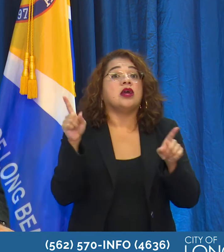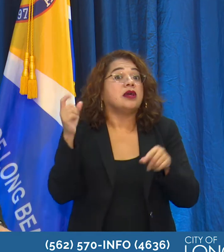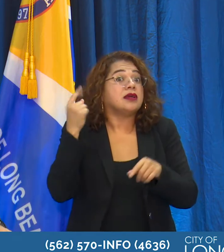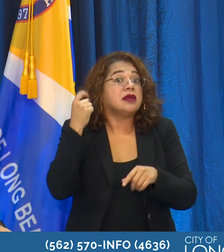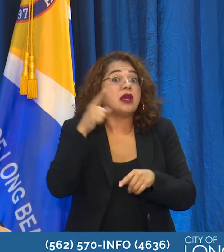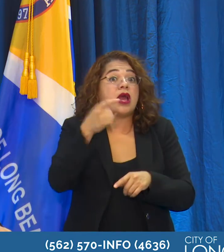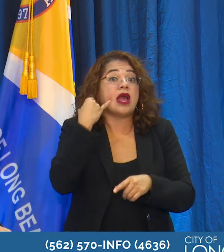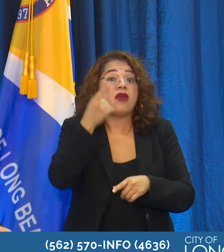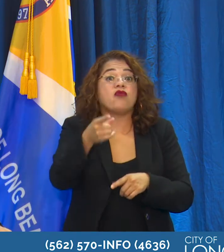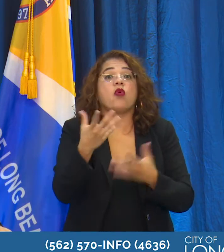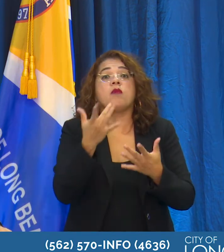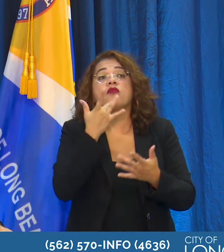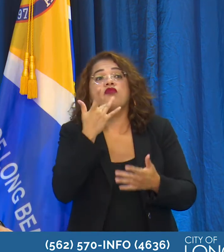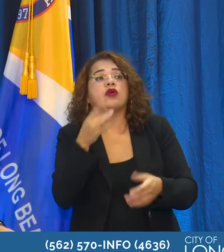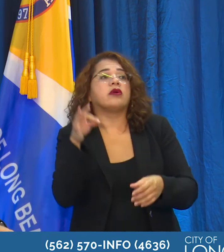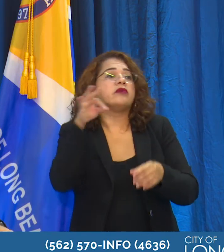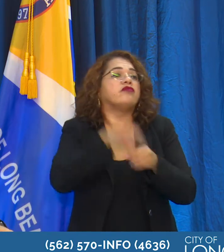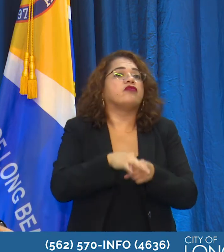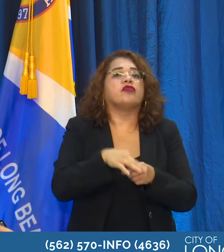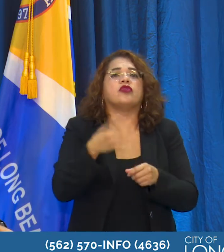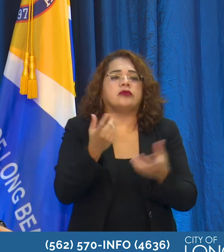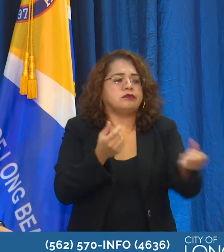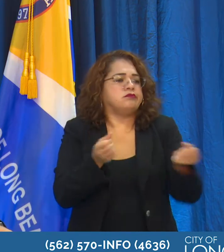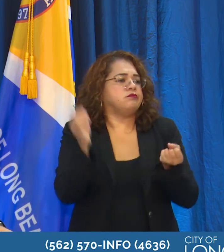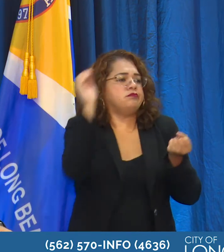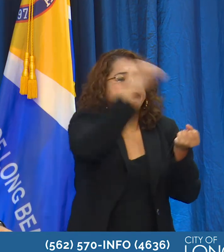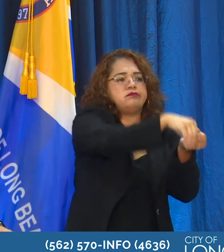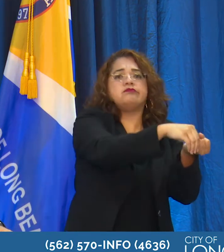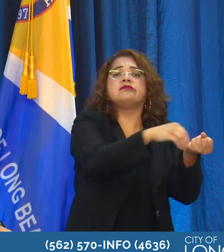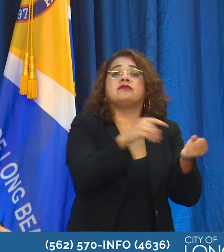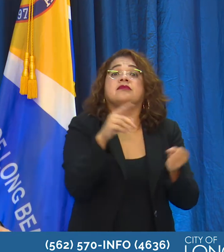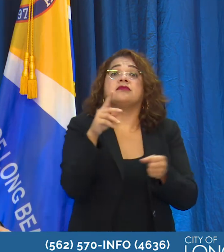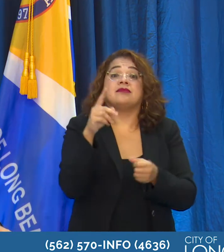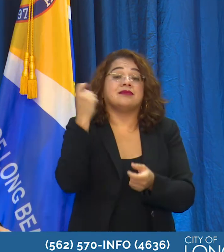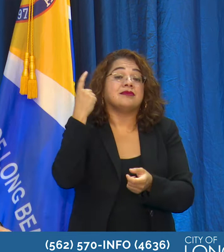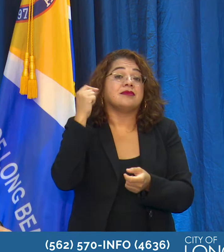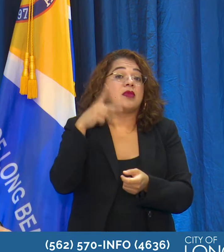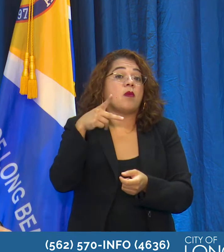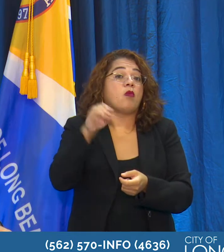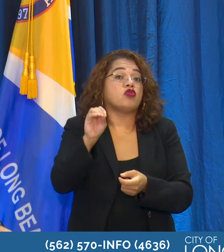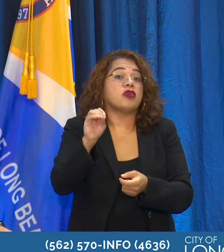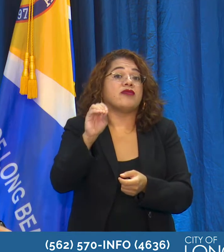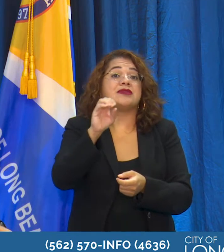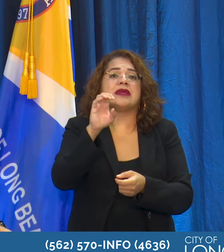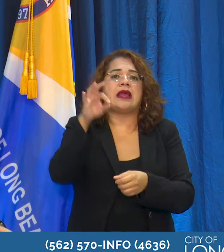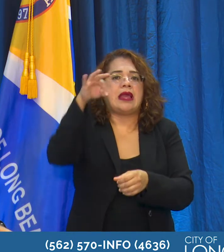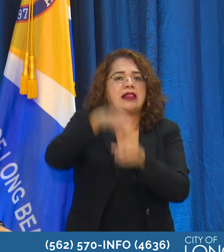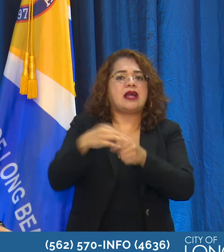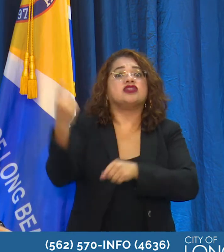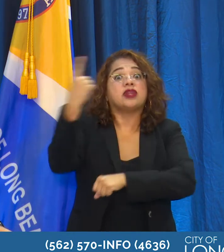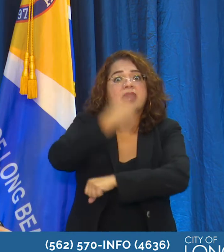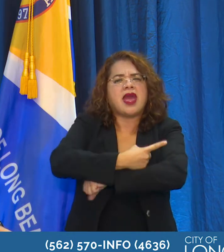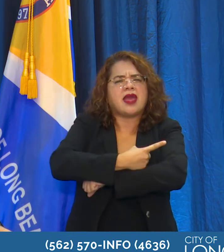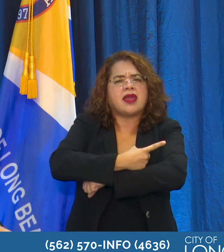So as long as your ballot is postmarked by the post office by election day, that ballot